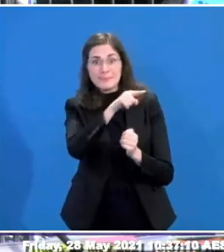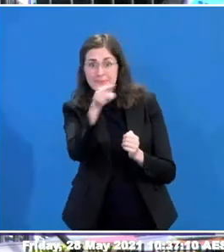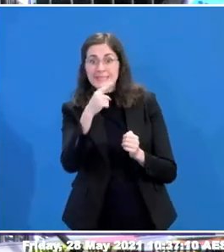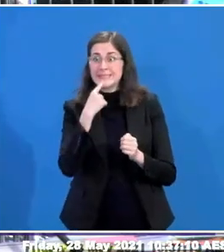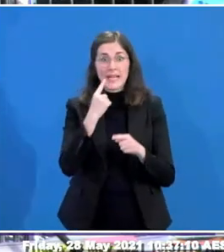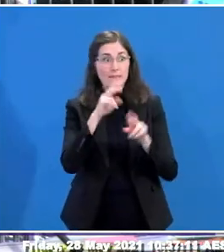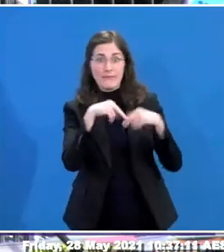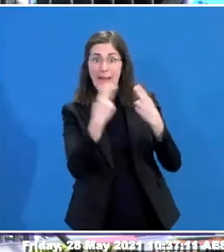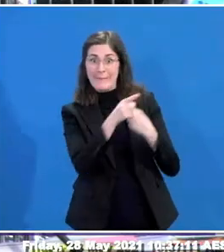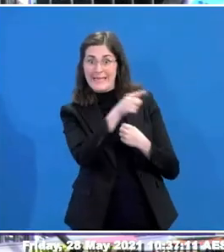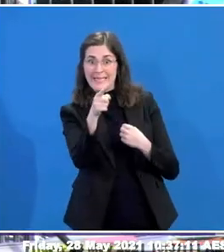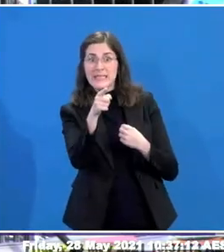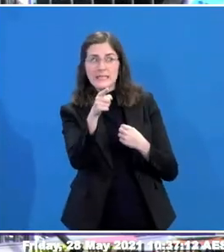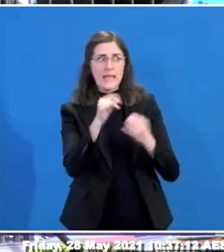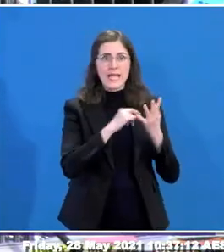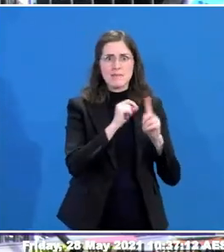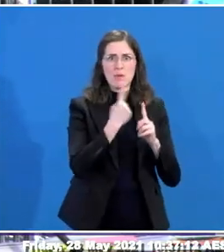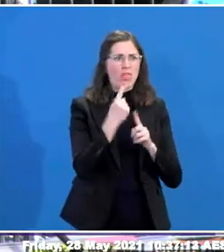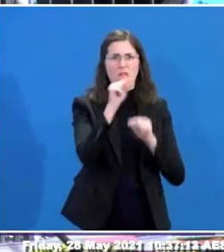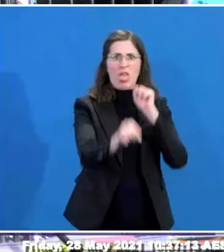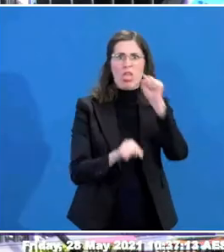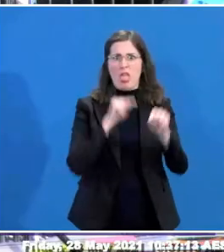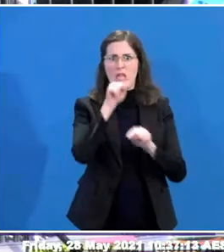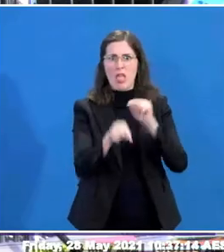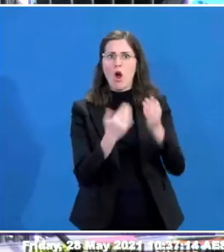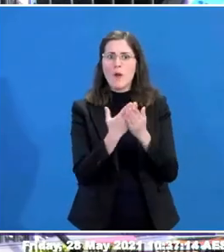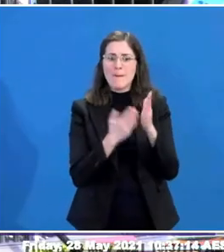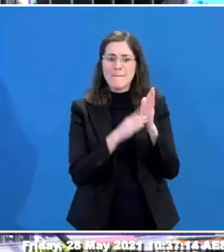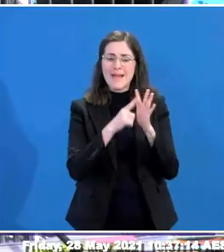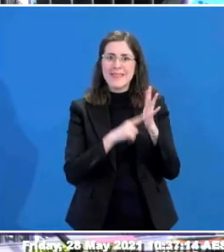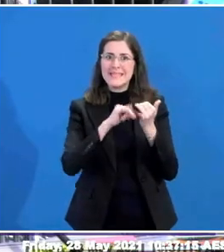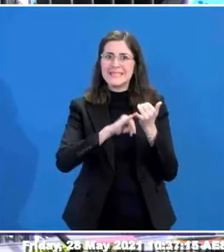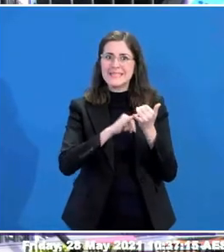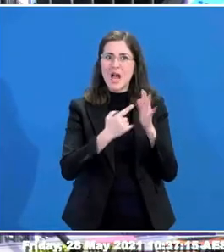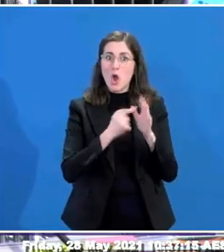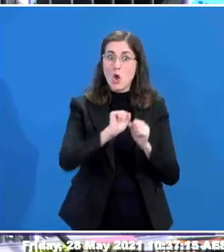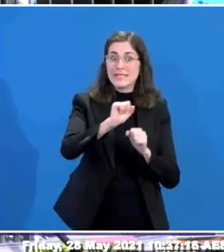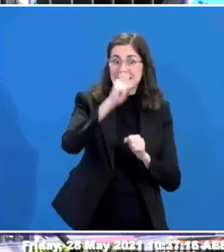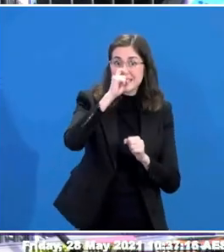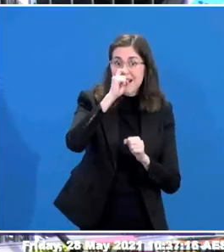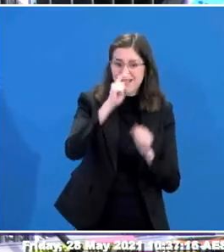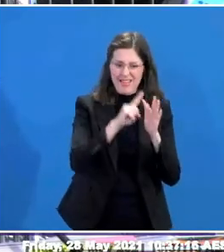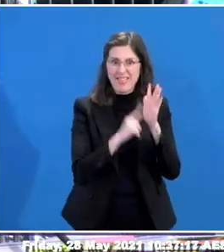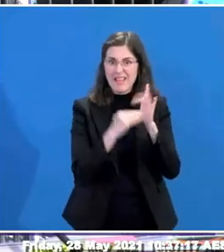I have heard him bad-mouth [Melissa's] sister [Eliza], and [Carl's] mum